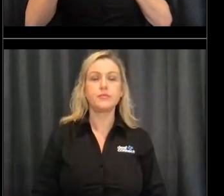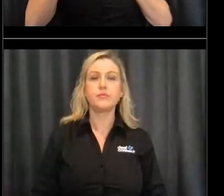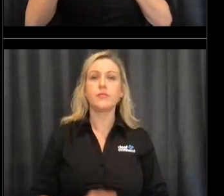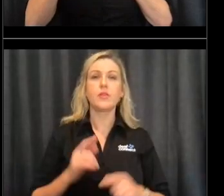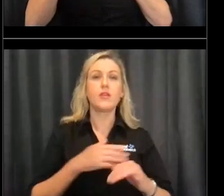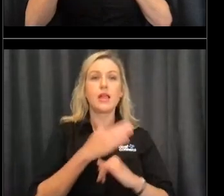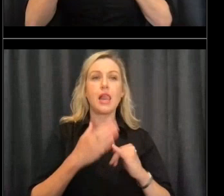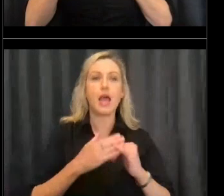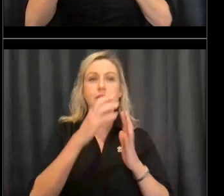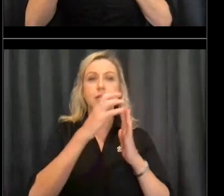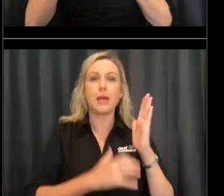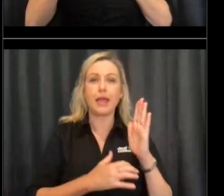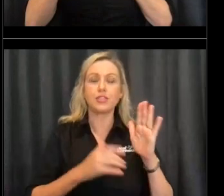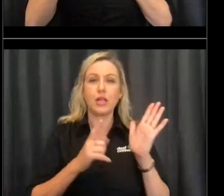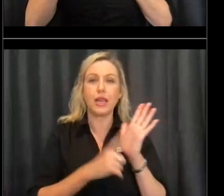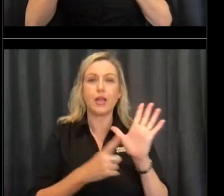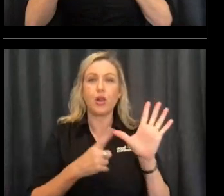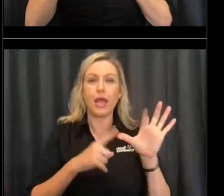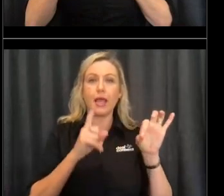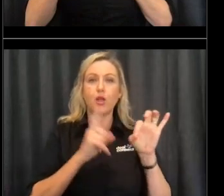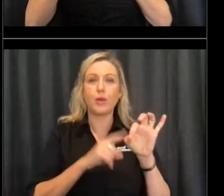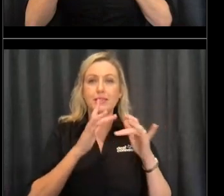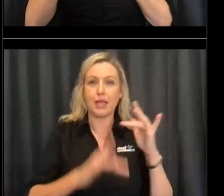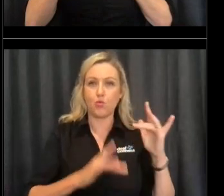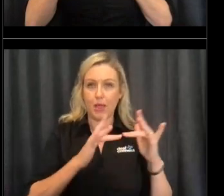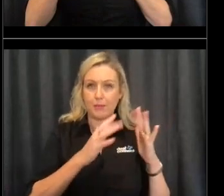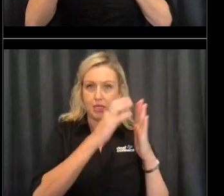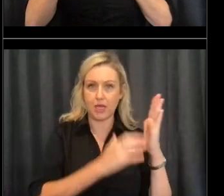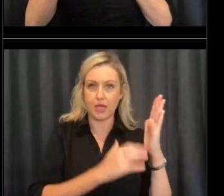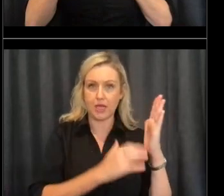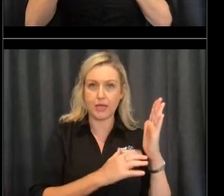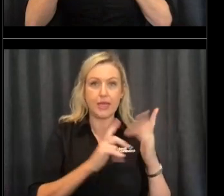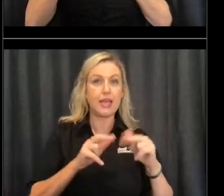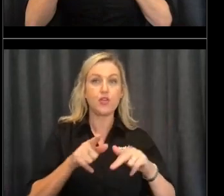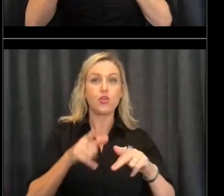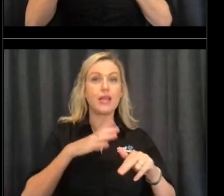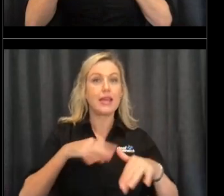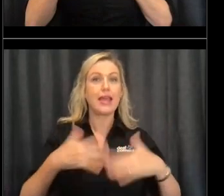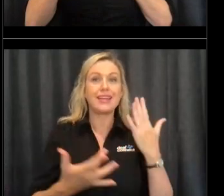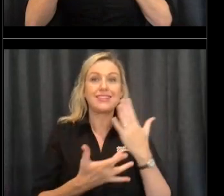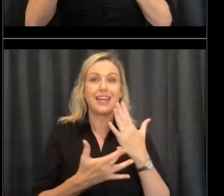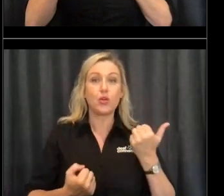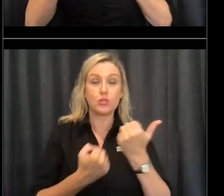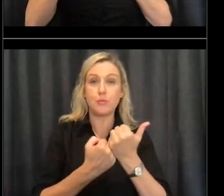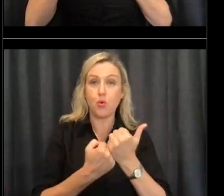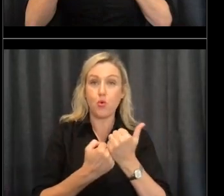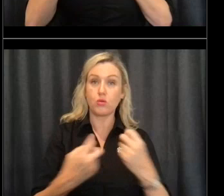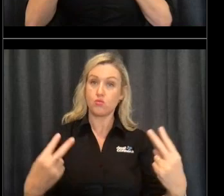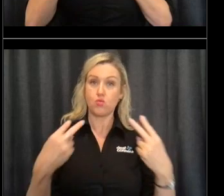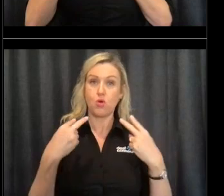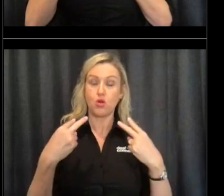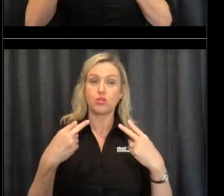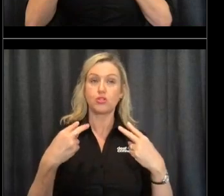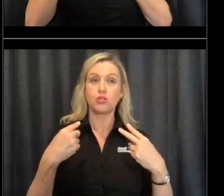If you do need any technical support this morning we have in the PowerPoint a customer